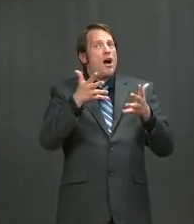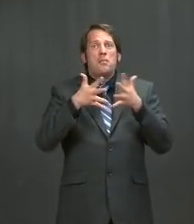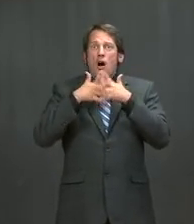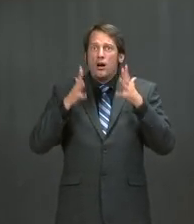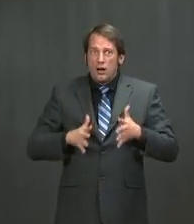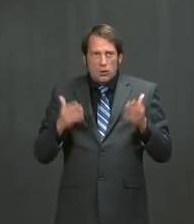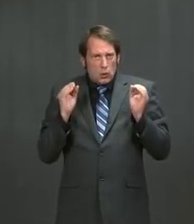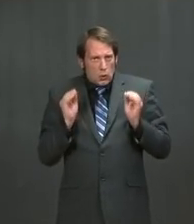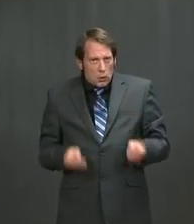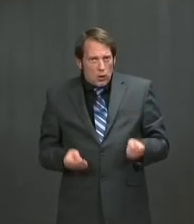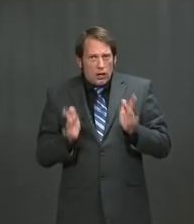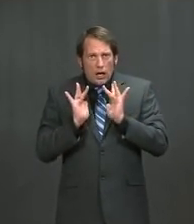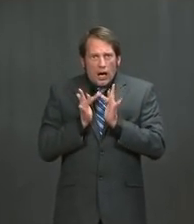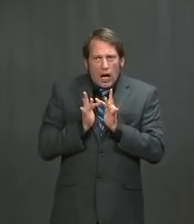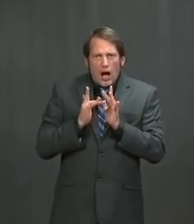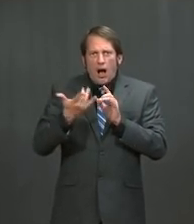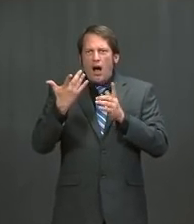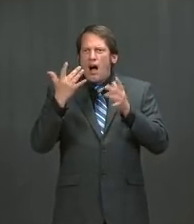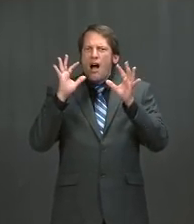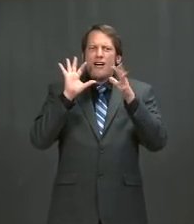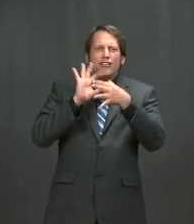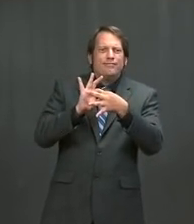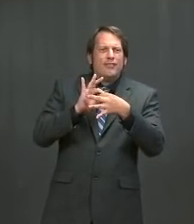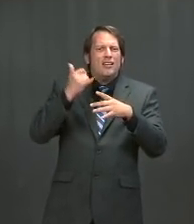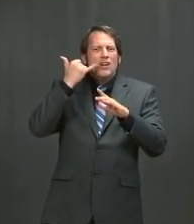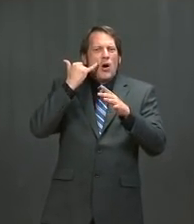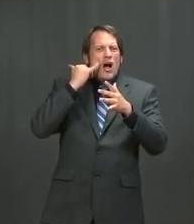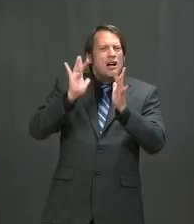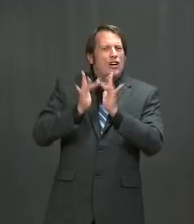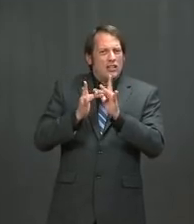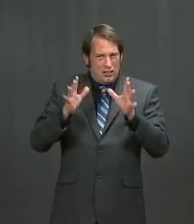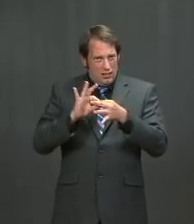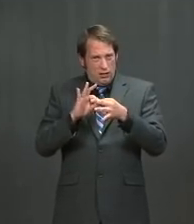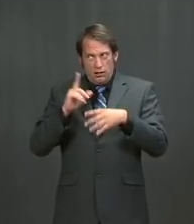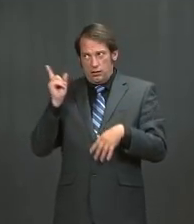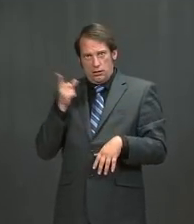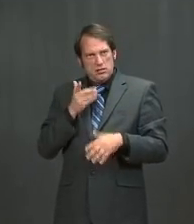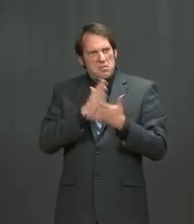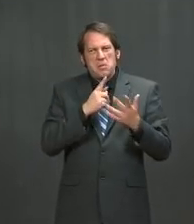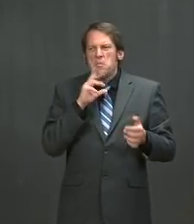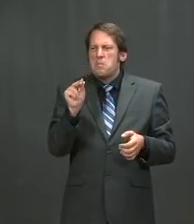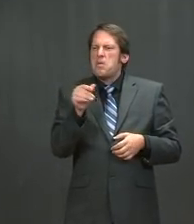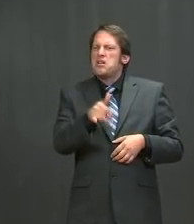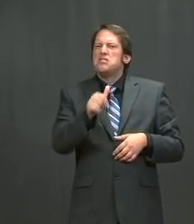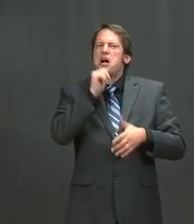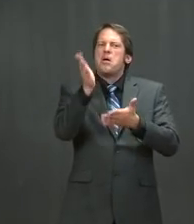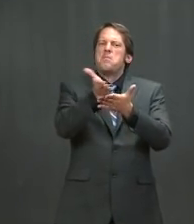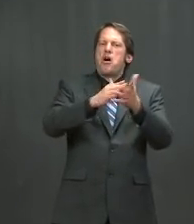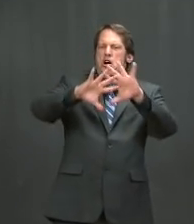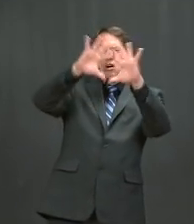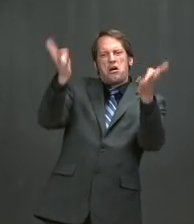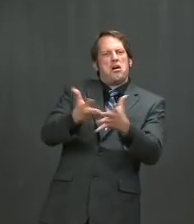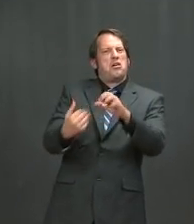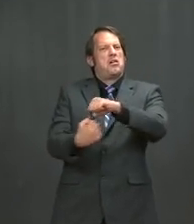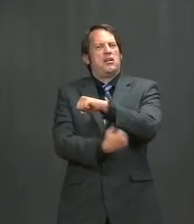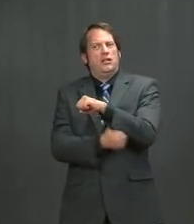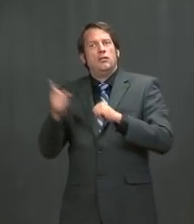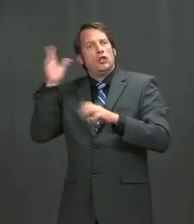that access is not infrastructure; the President does. Some believe that addressing the issue of America's supply chain